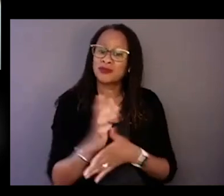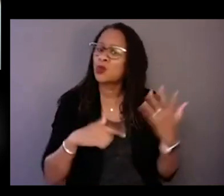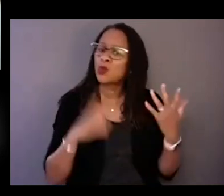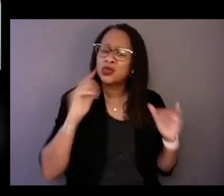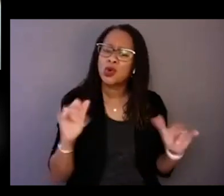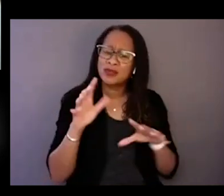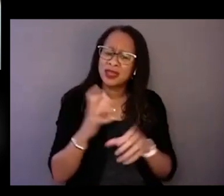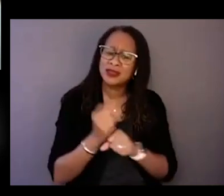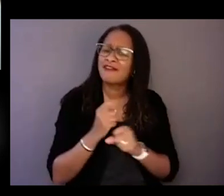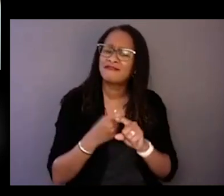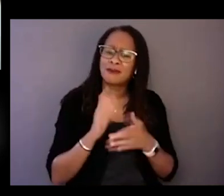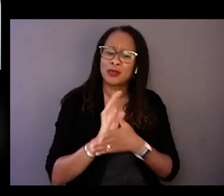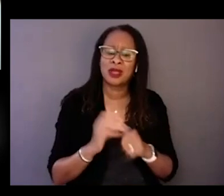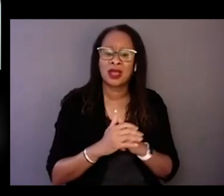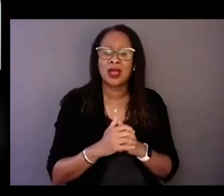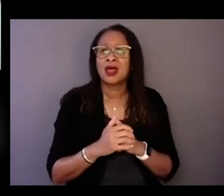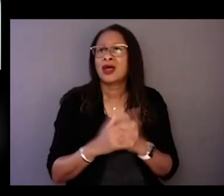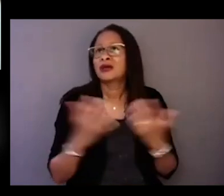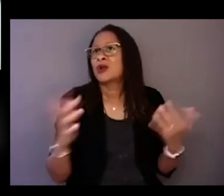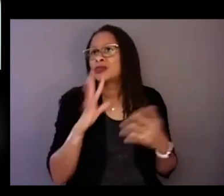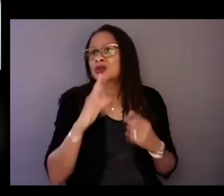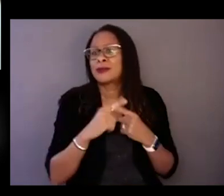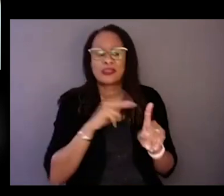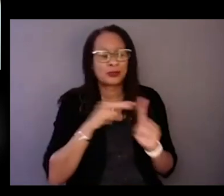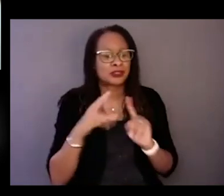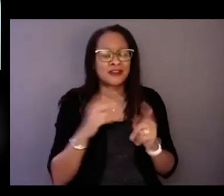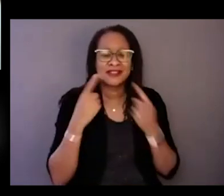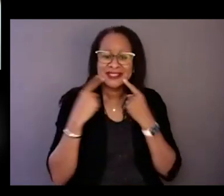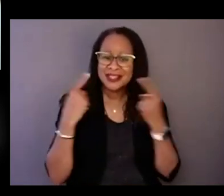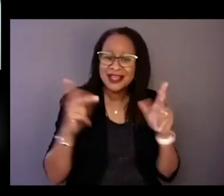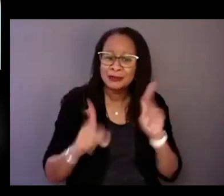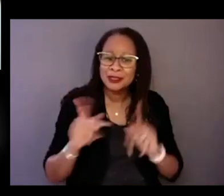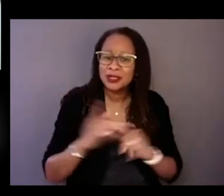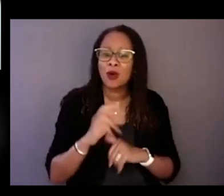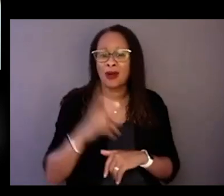in terms of their perception of celebrity, in terms of their perception of mental illness,